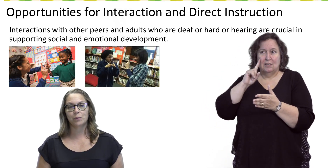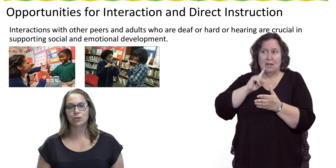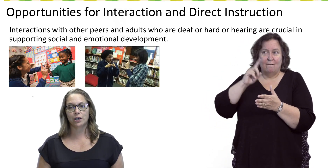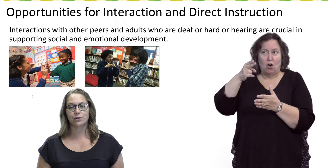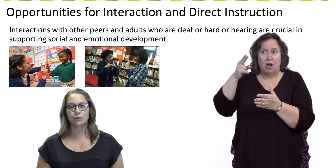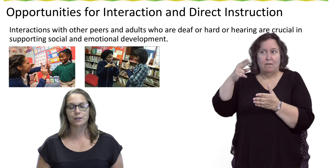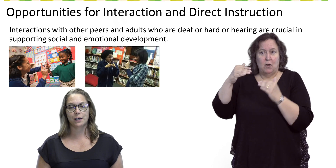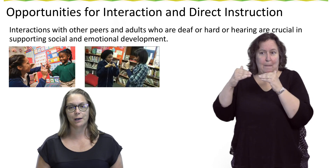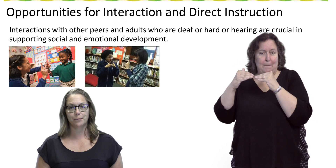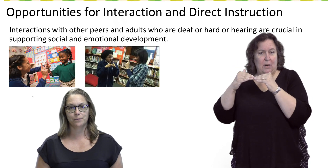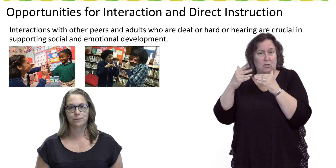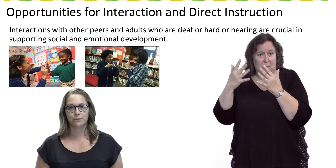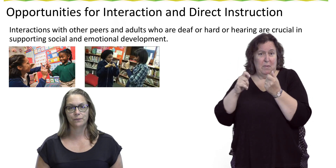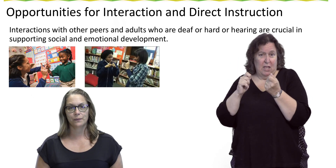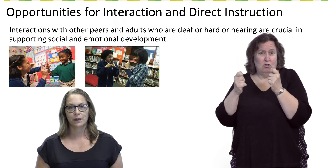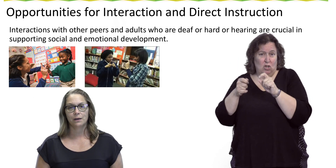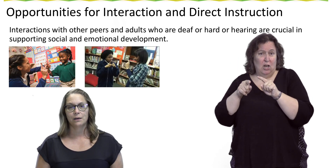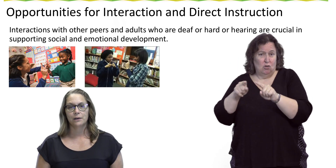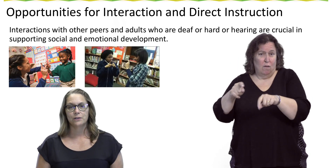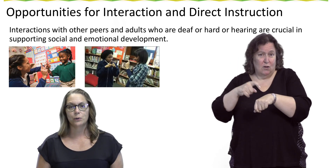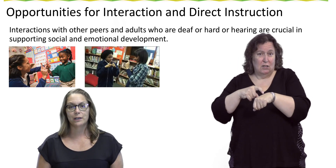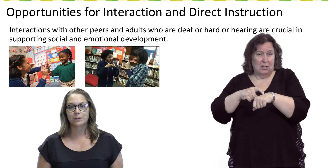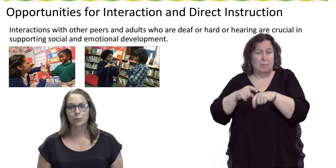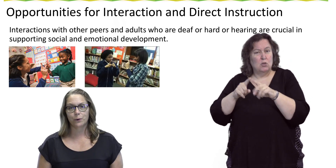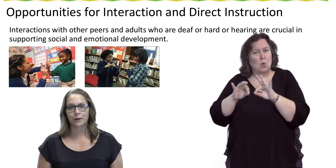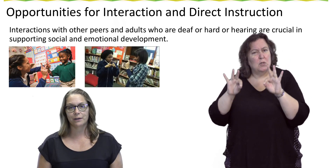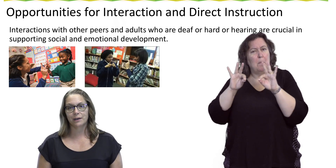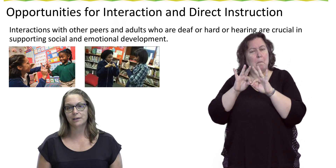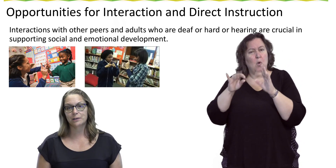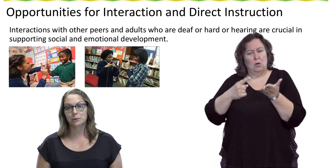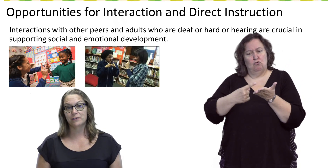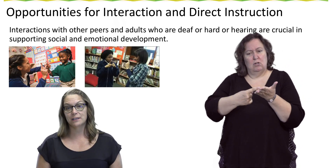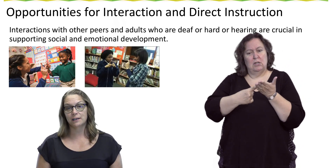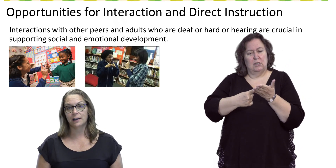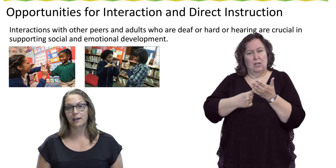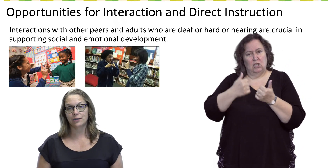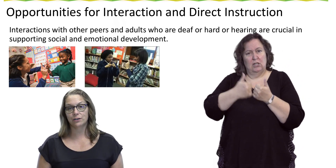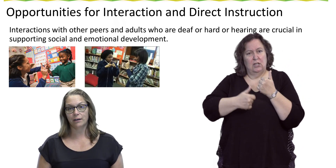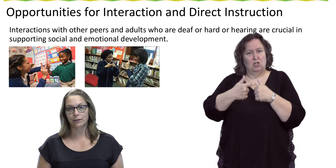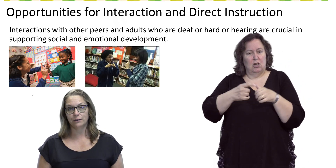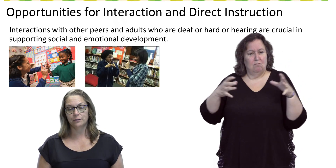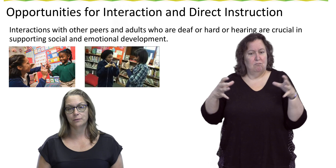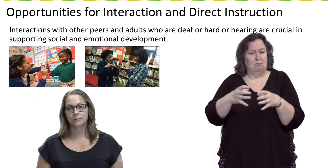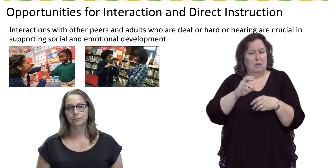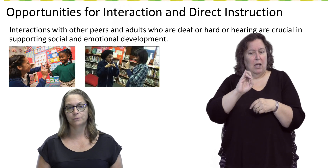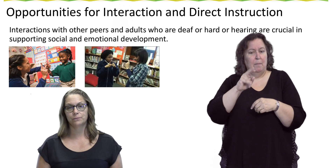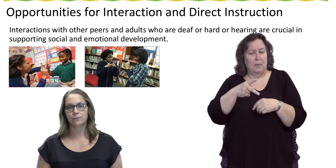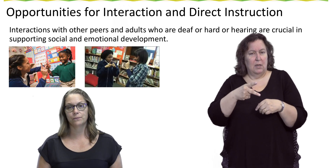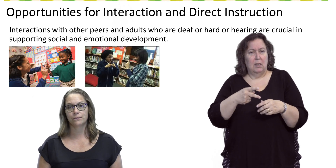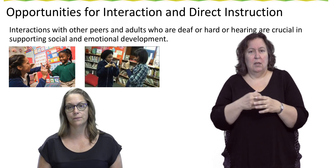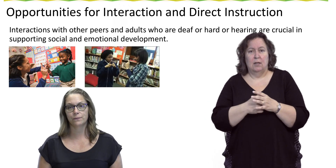may change over time, so it is important that it is revisited at each level.